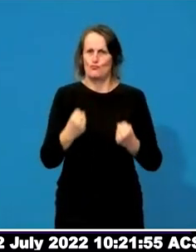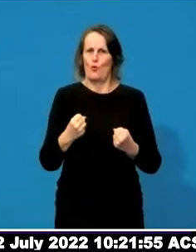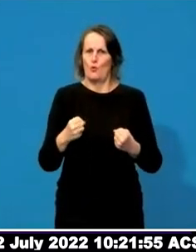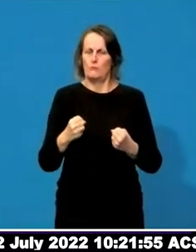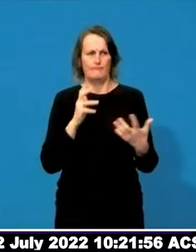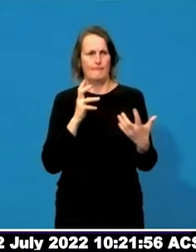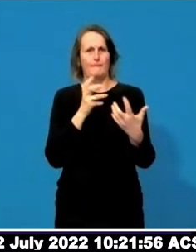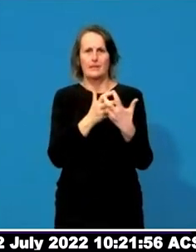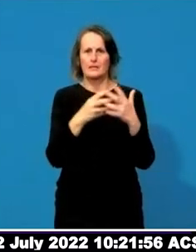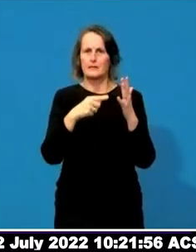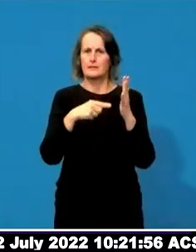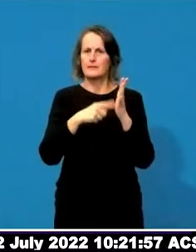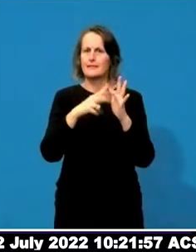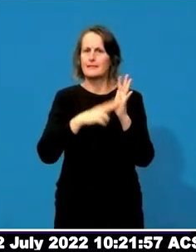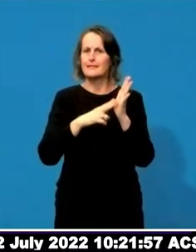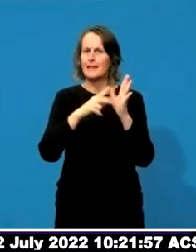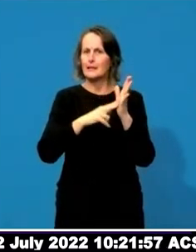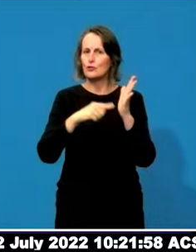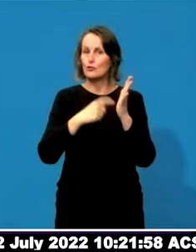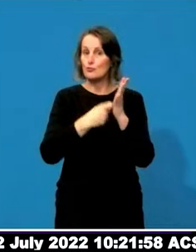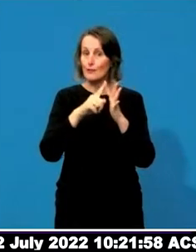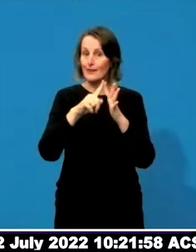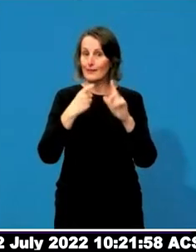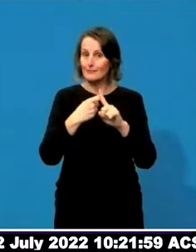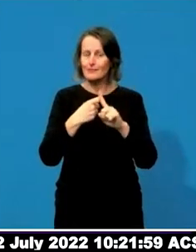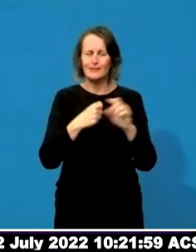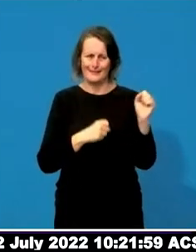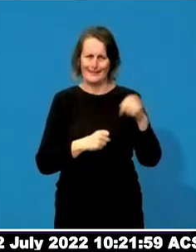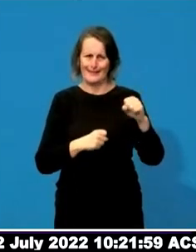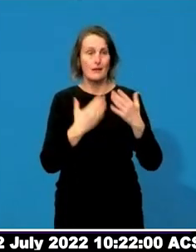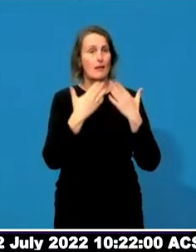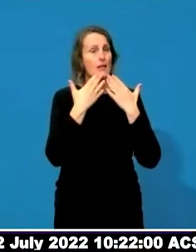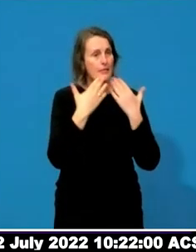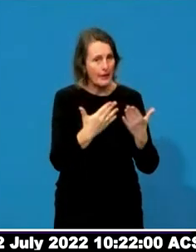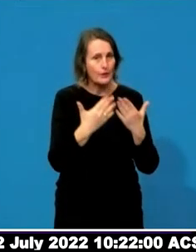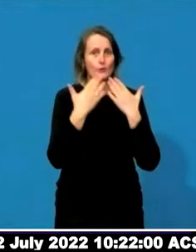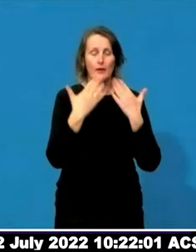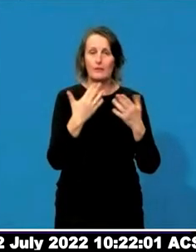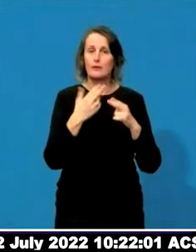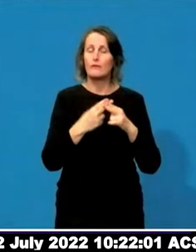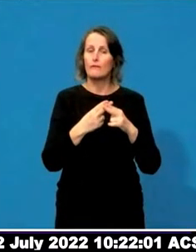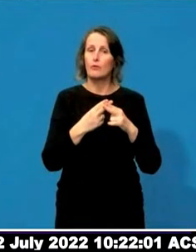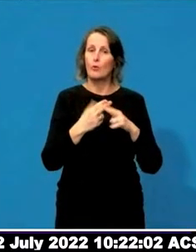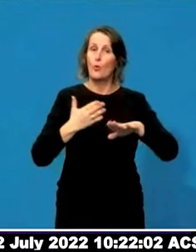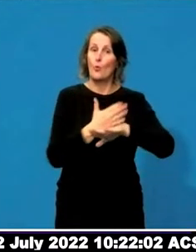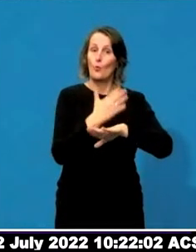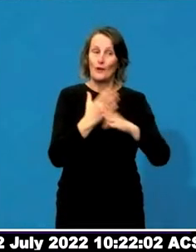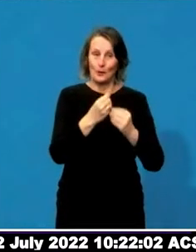Em is nodding. Thank you very much. And thank you very much for working with us in the Royal Commission